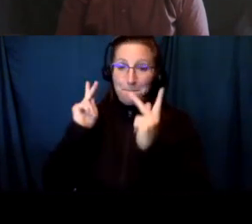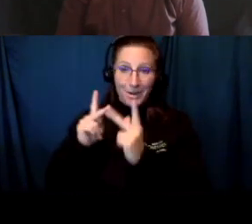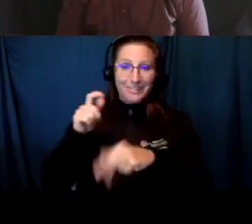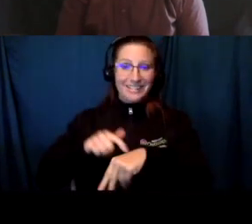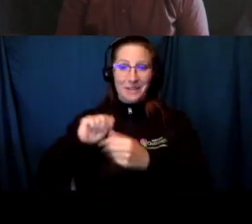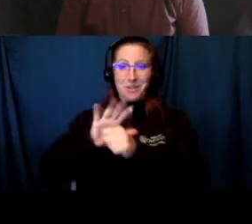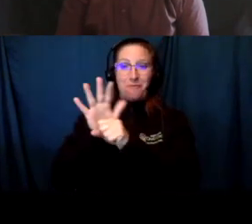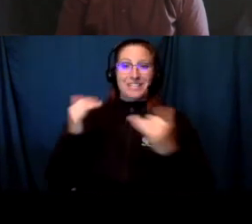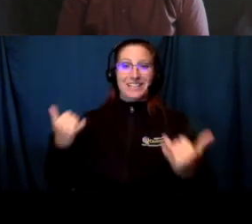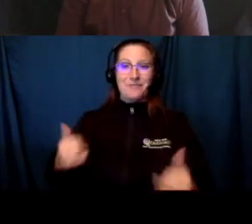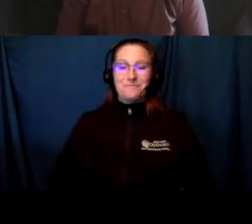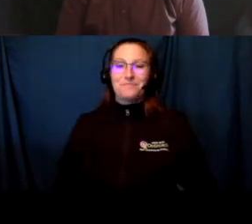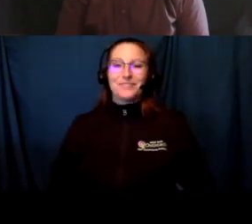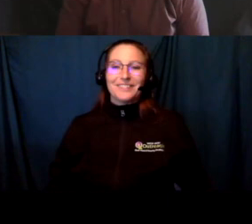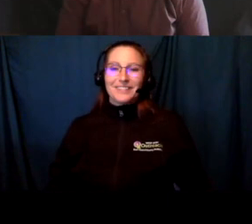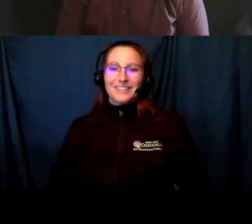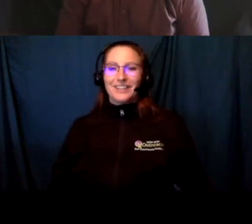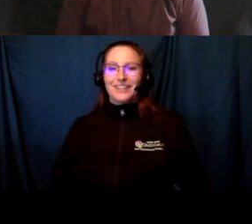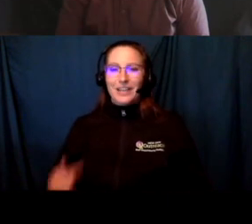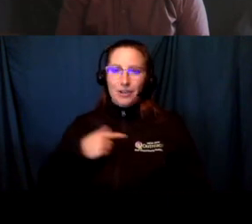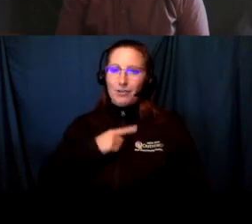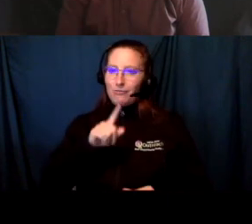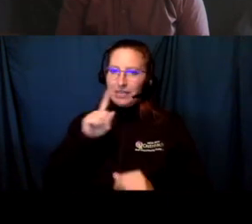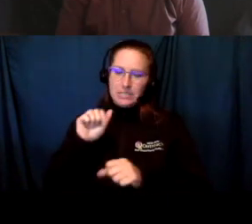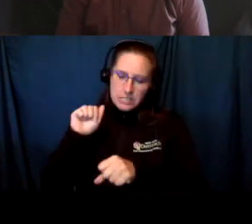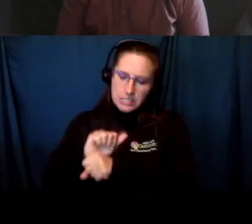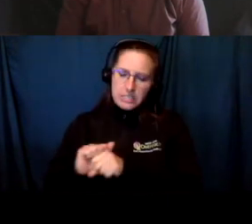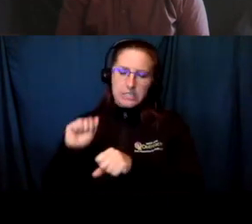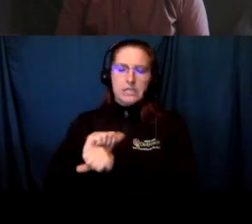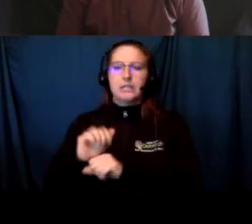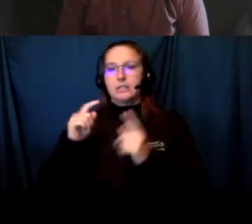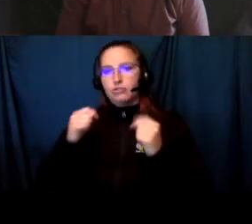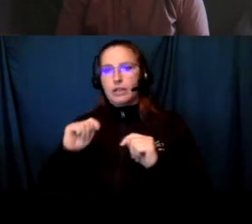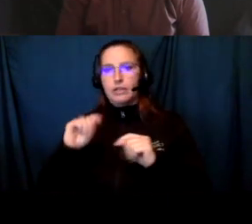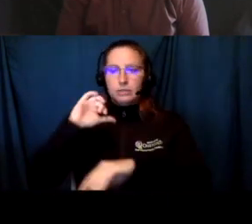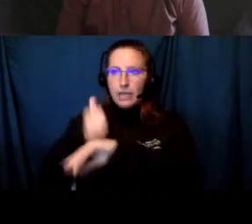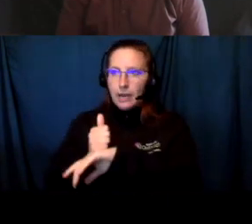really hard on getting all of the wheels in place so that when we have our full team assembled